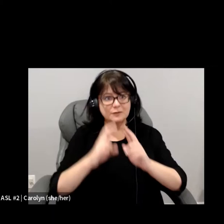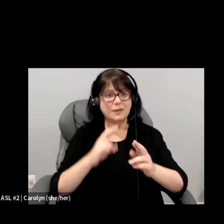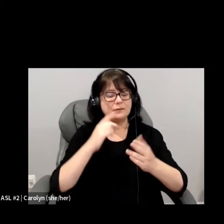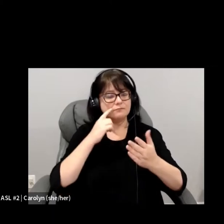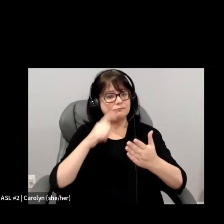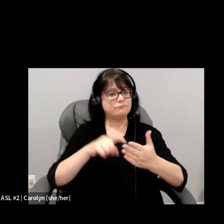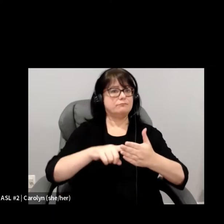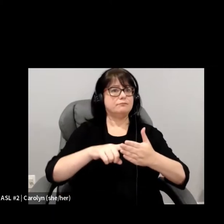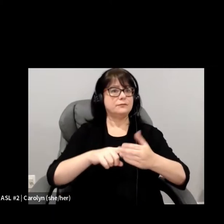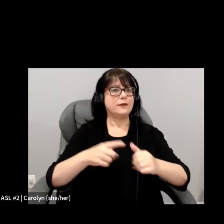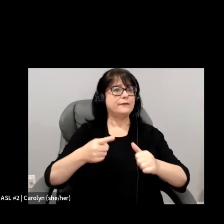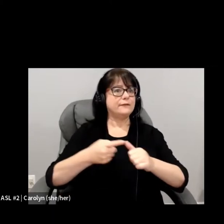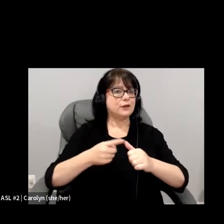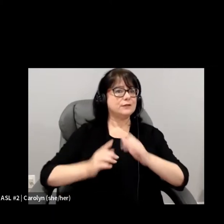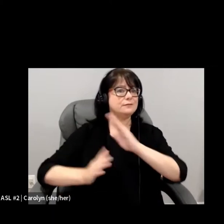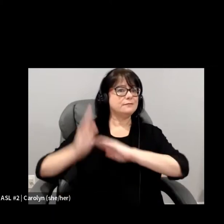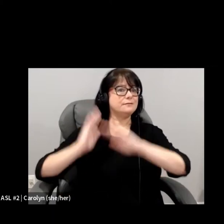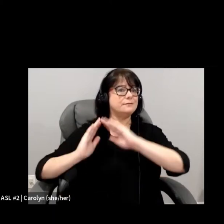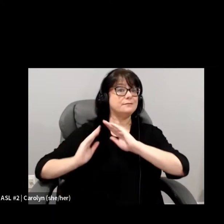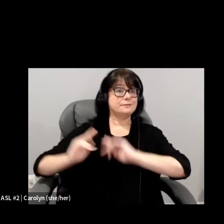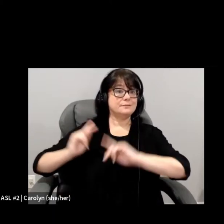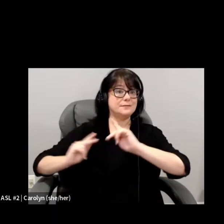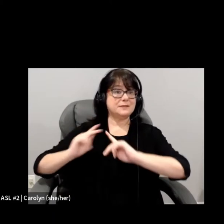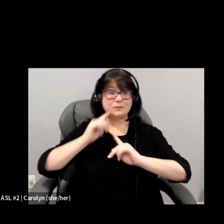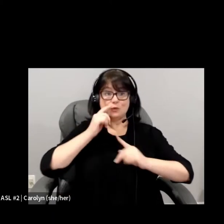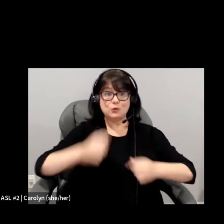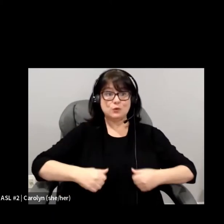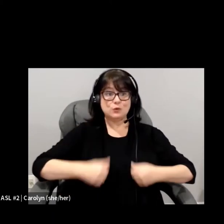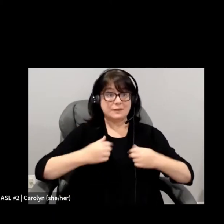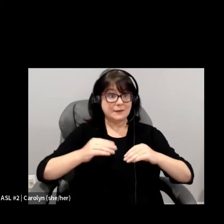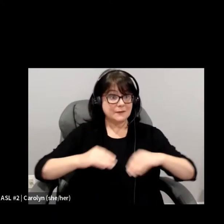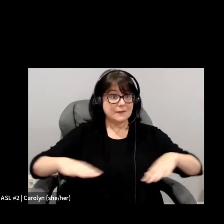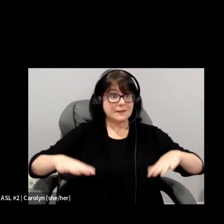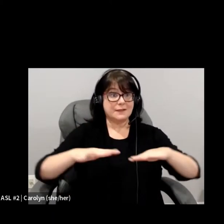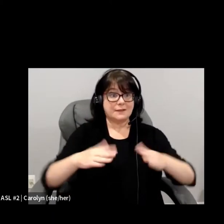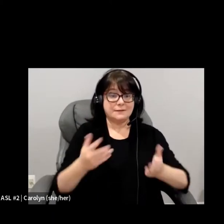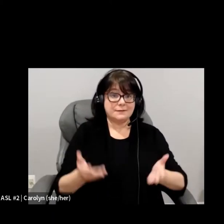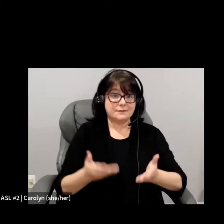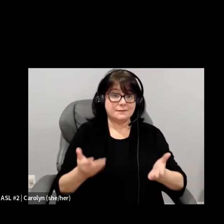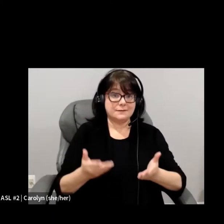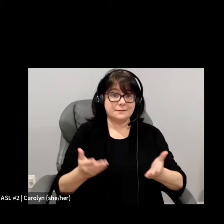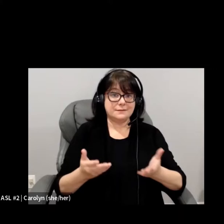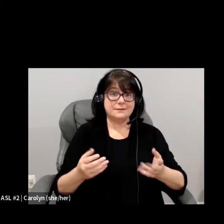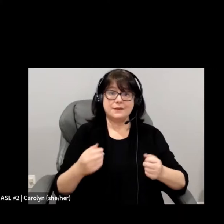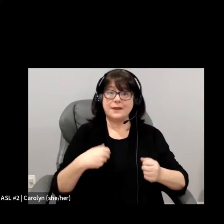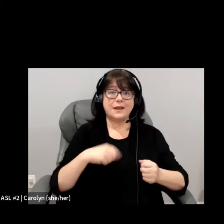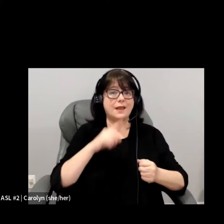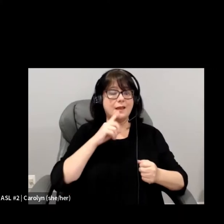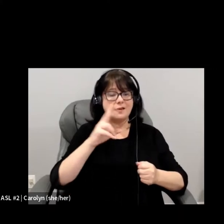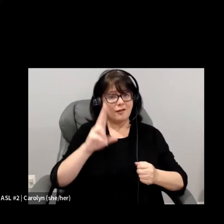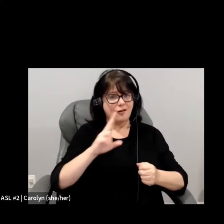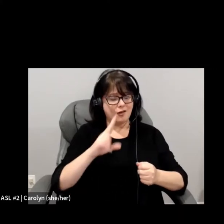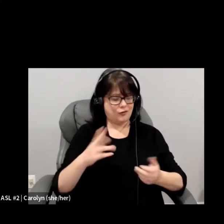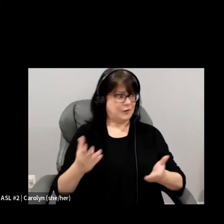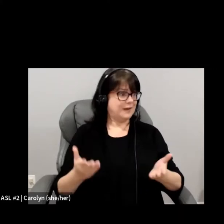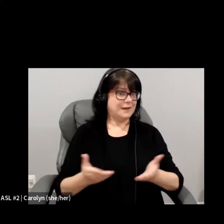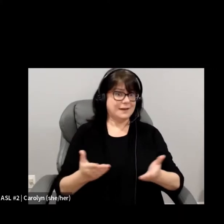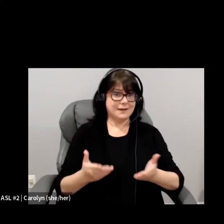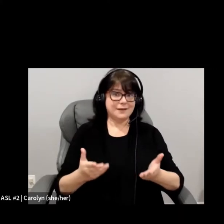I'M HONOURED TO BE HERE AND SO PLEASED TO SEE SO MANY DEAR FRIENDS AND FAMILIAR FACES.